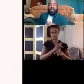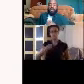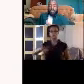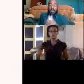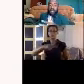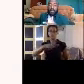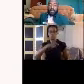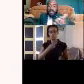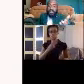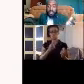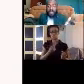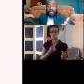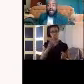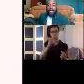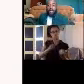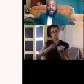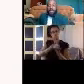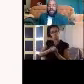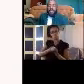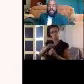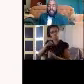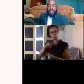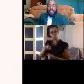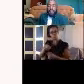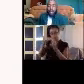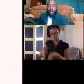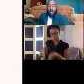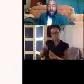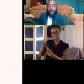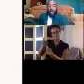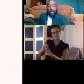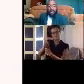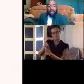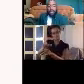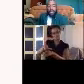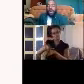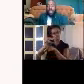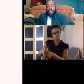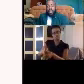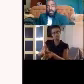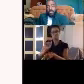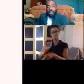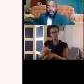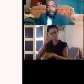your self-care essentially is, I think, a way to look at it, calling in versus calling